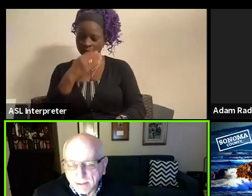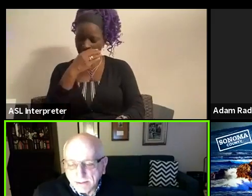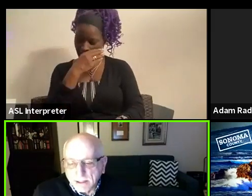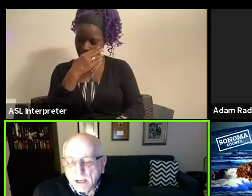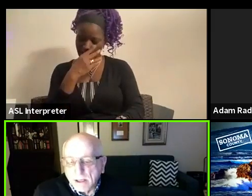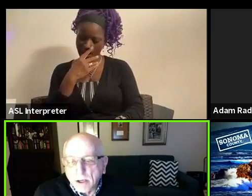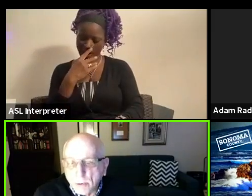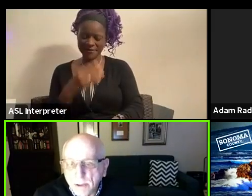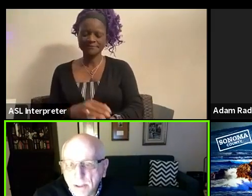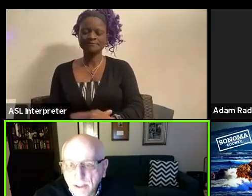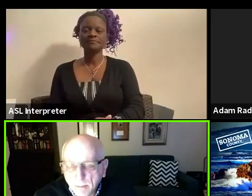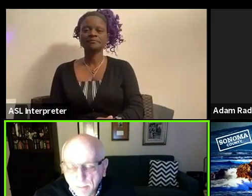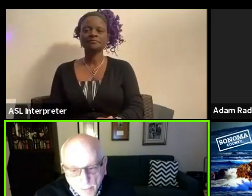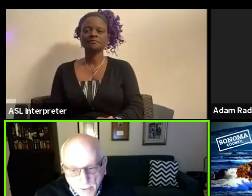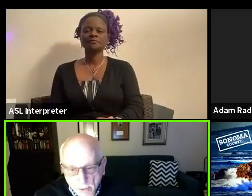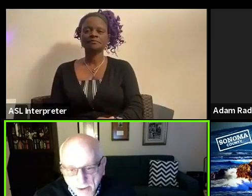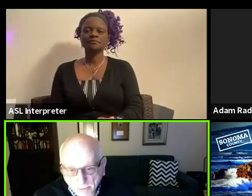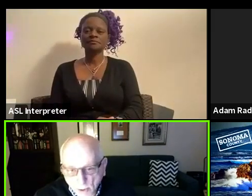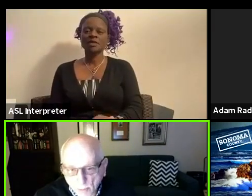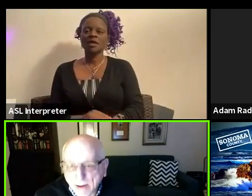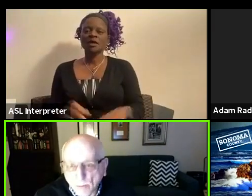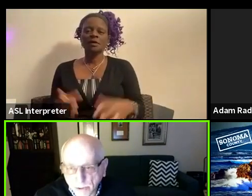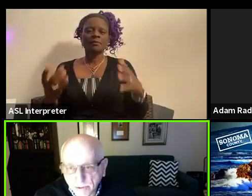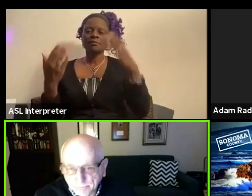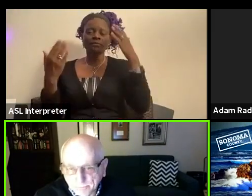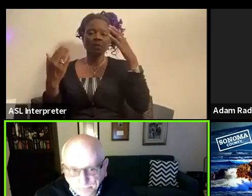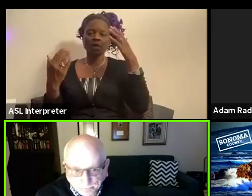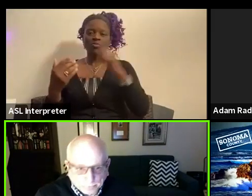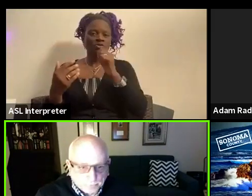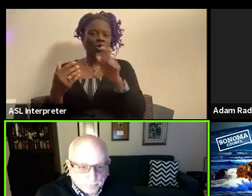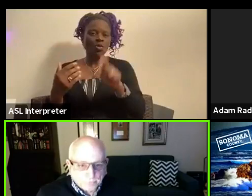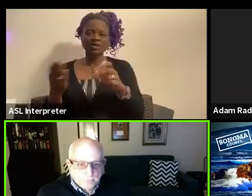as a color code, but we don't have to go backwards.